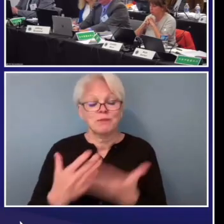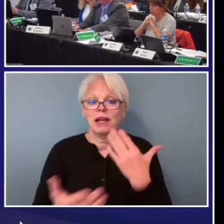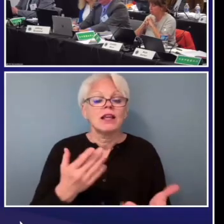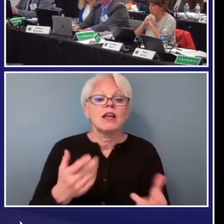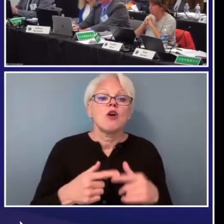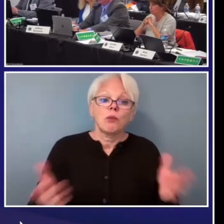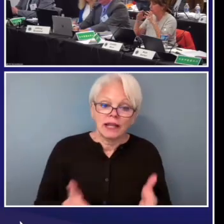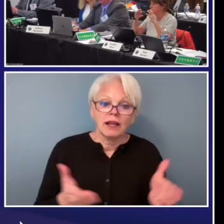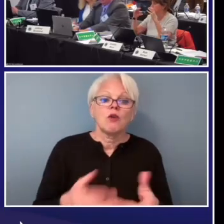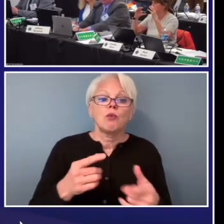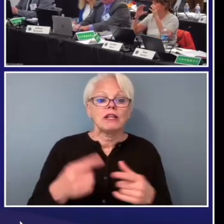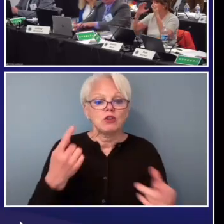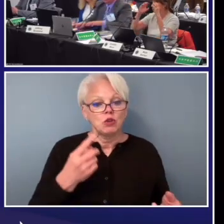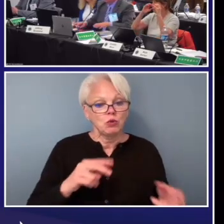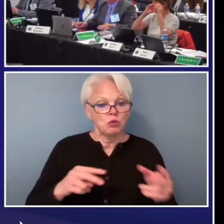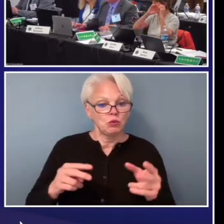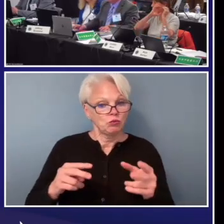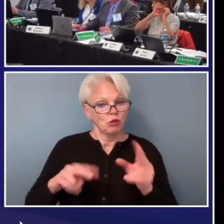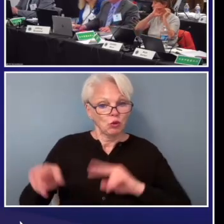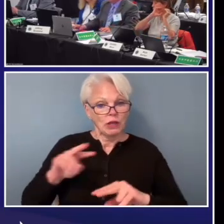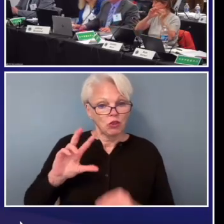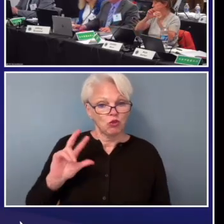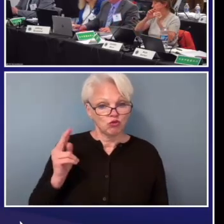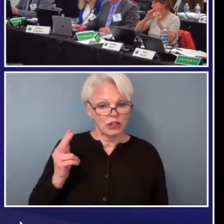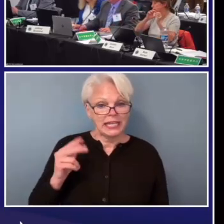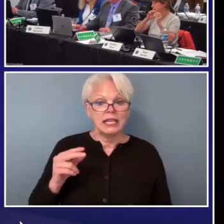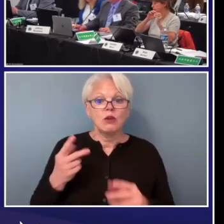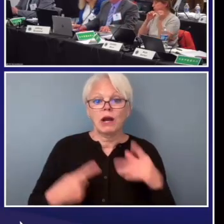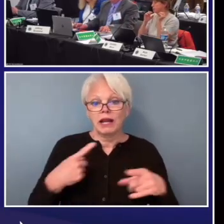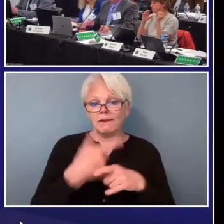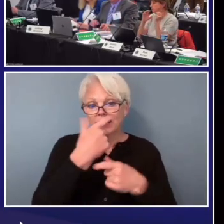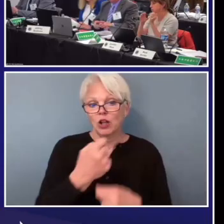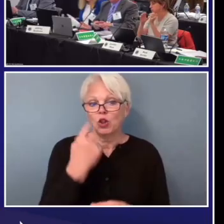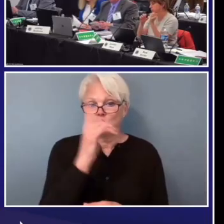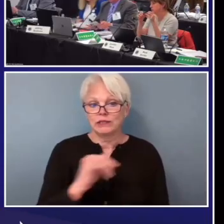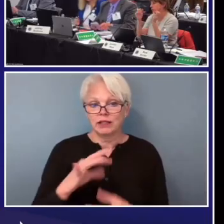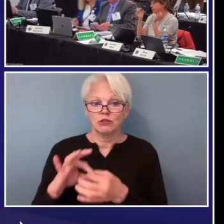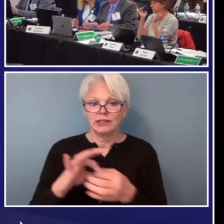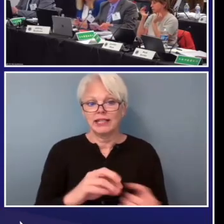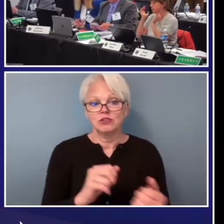back to think about what conflict of interest looks like as it relates to decision making bodies, and then